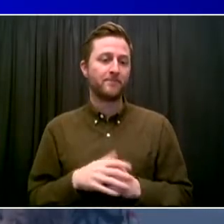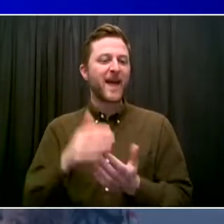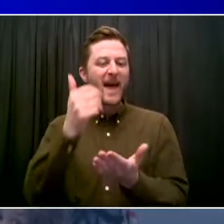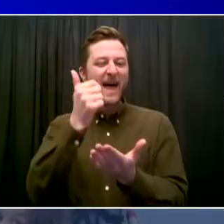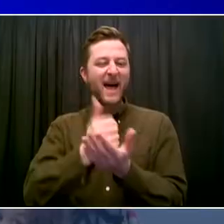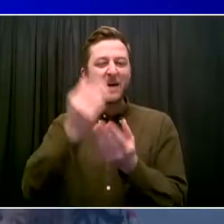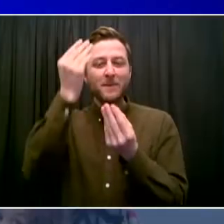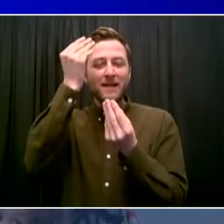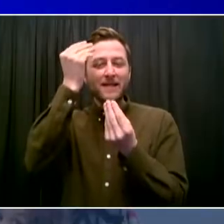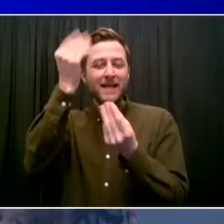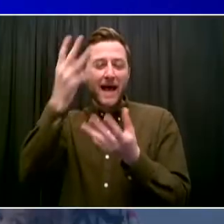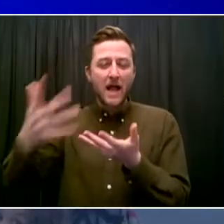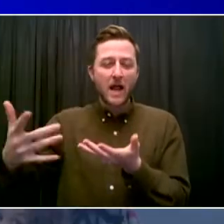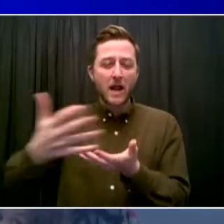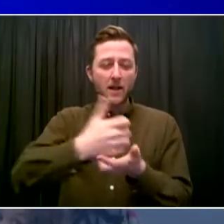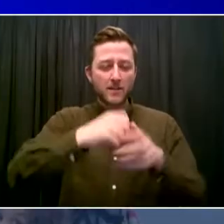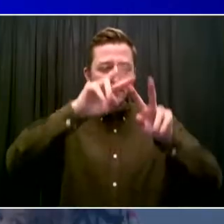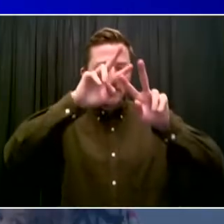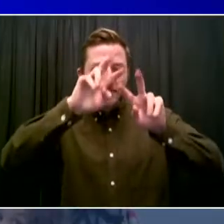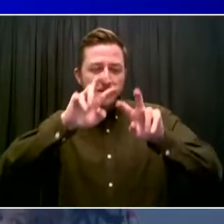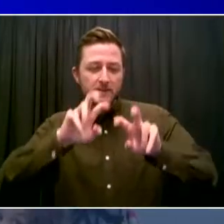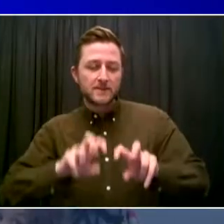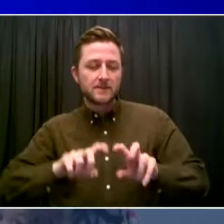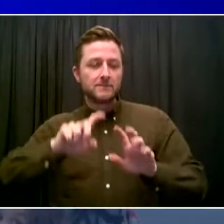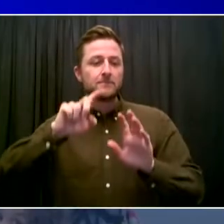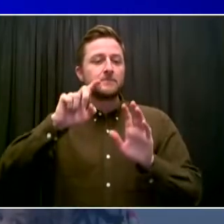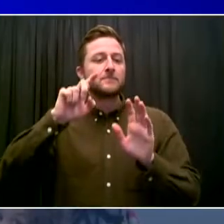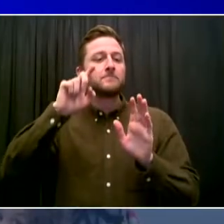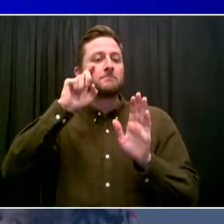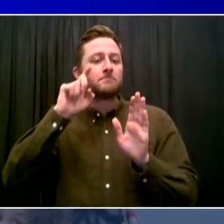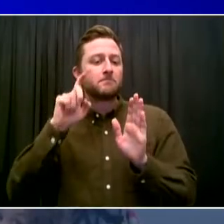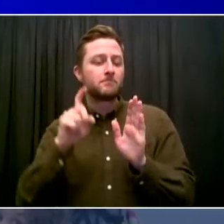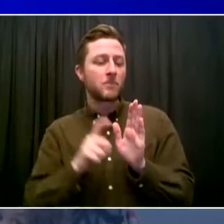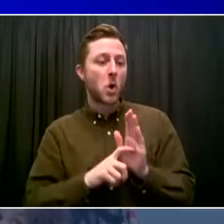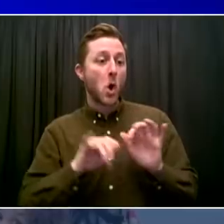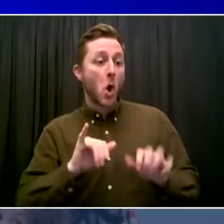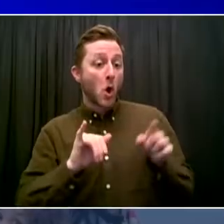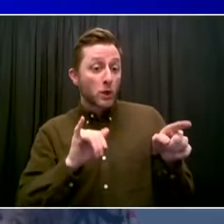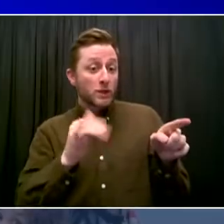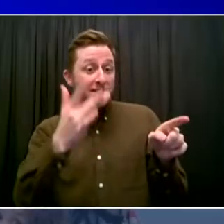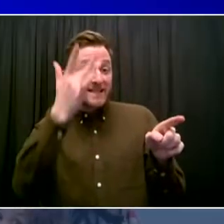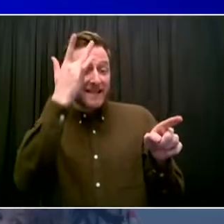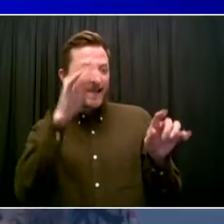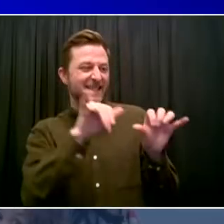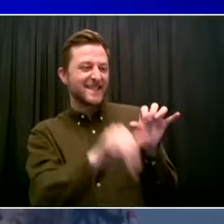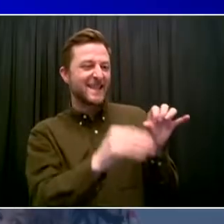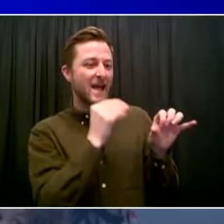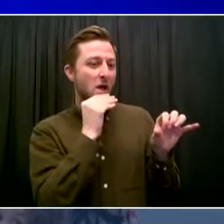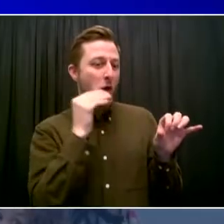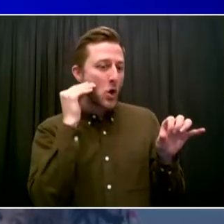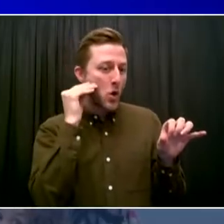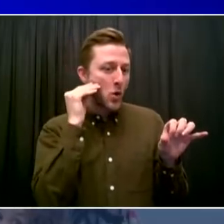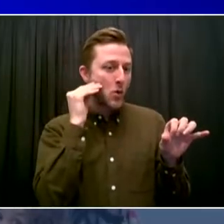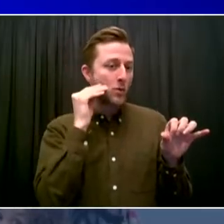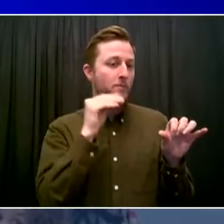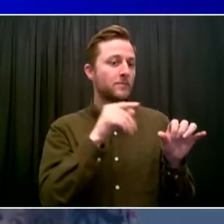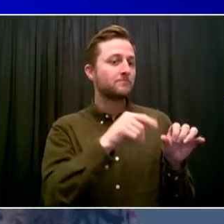CASES SO WE WOULD NOT HAVE THE SPREAD. BASED ON THE DATA